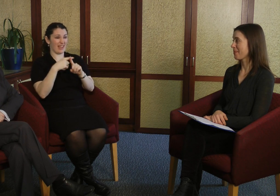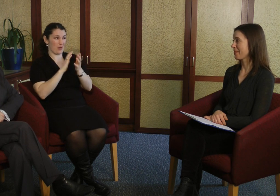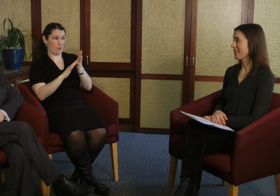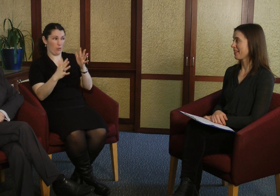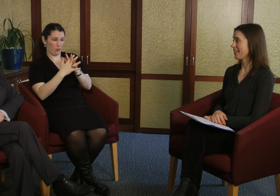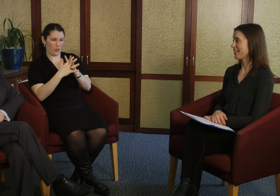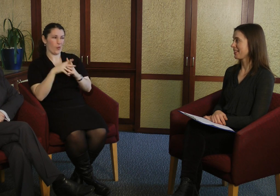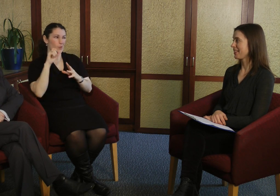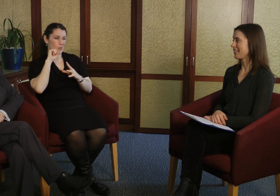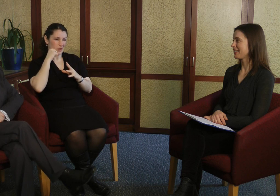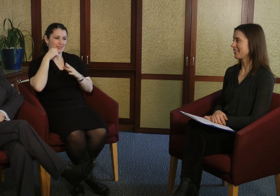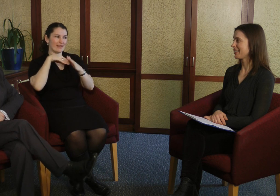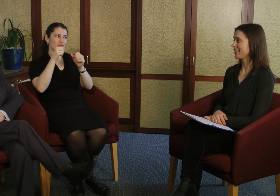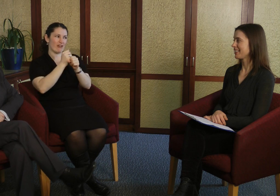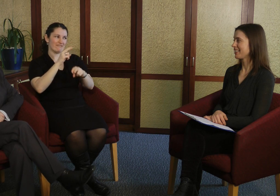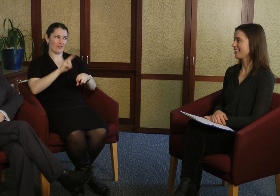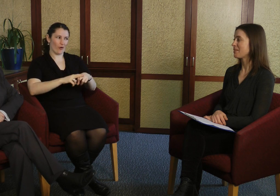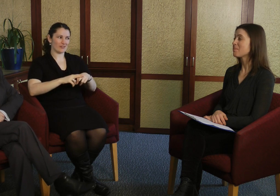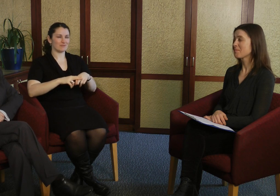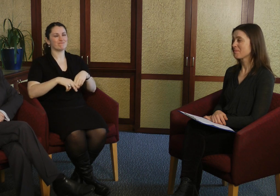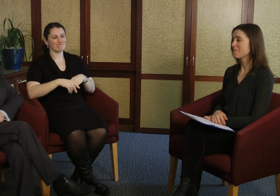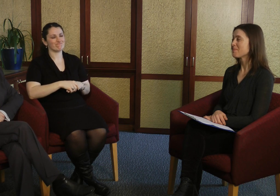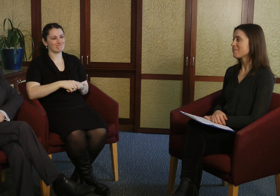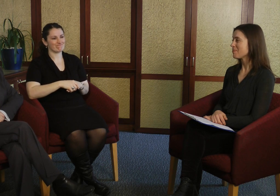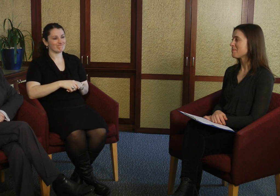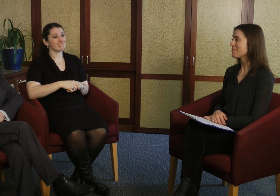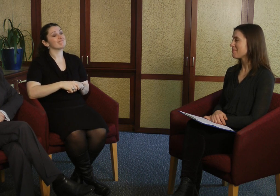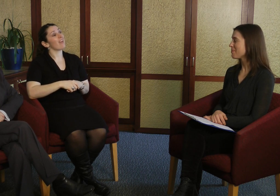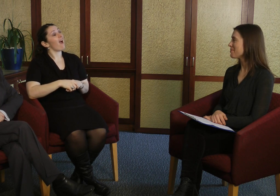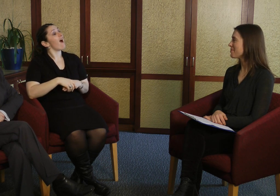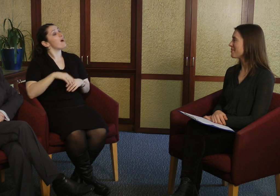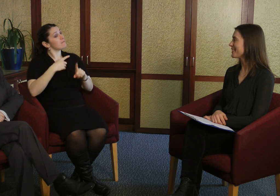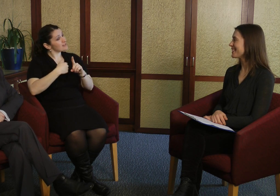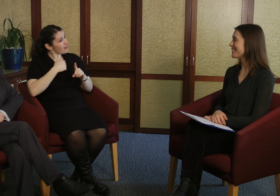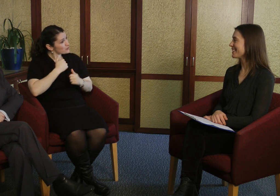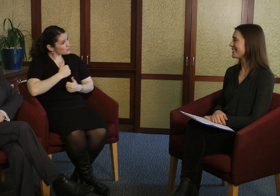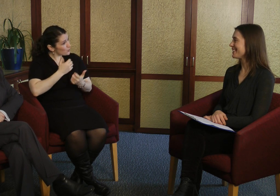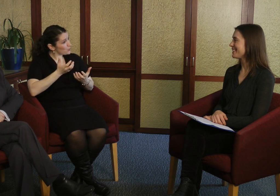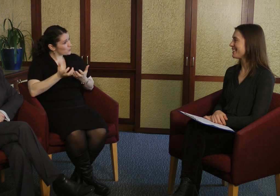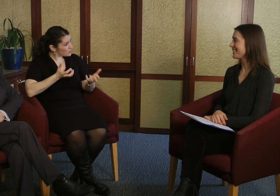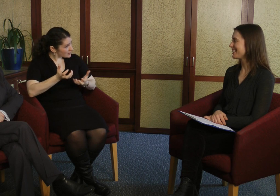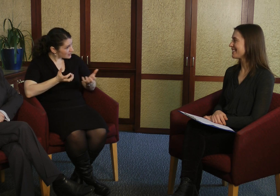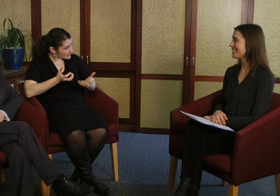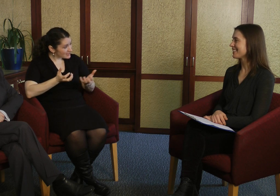sure. I also really enjoy cooking. Having people